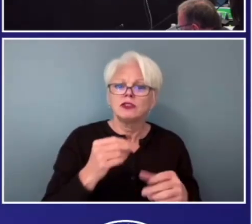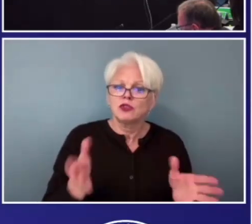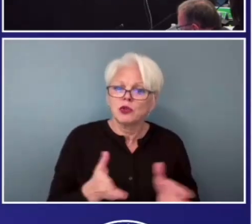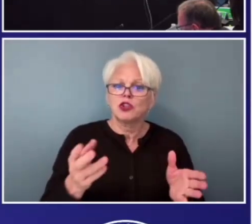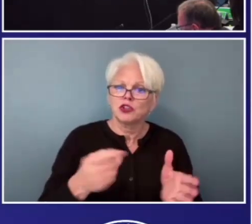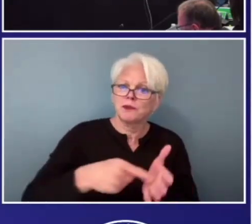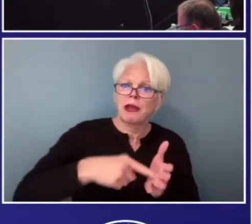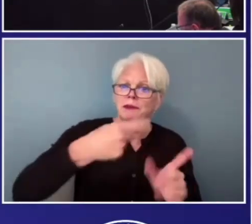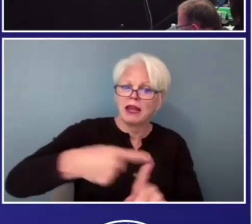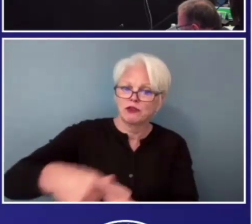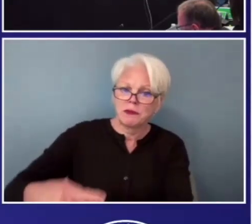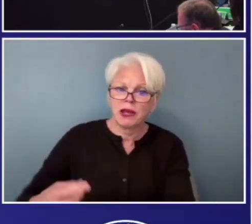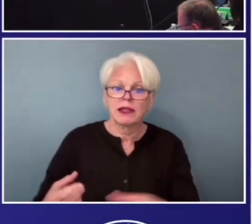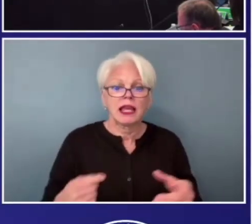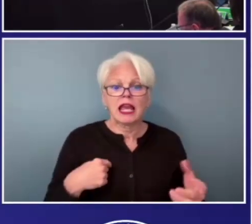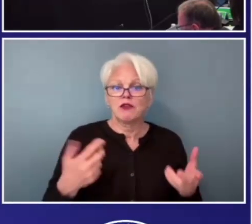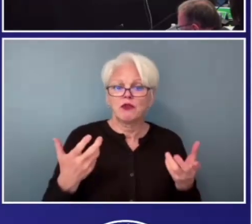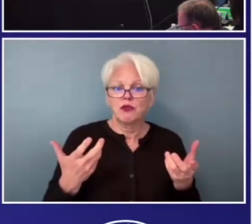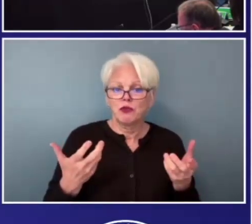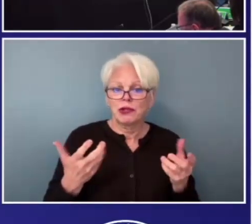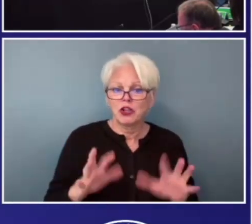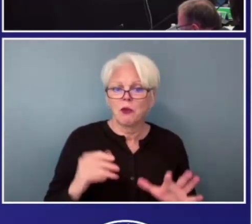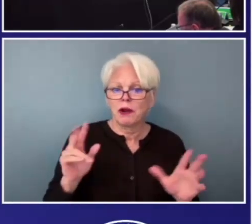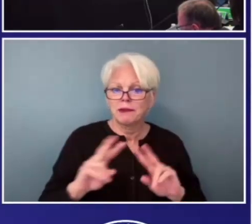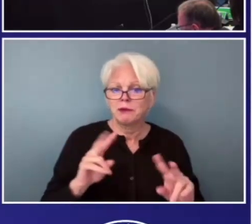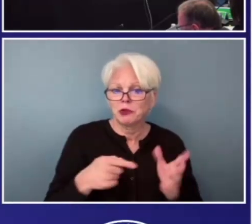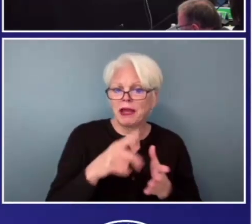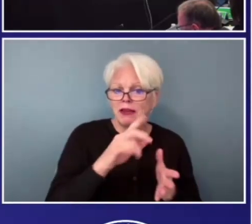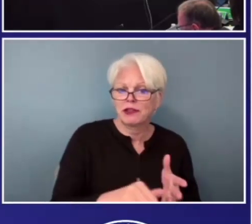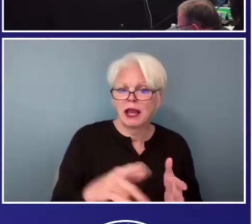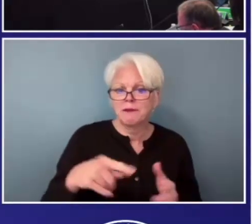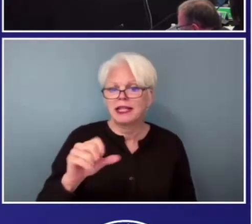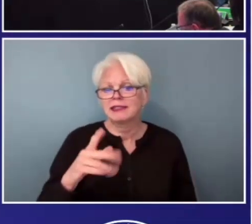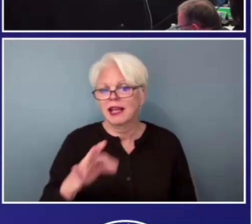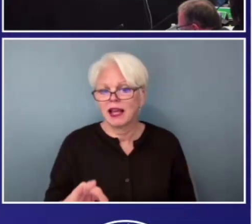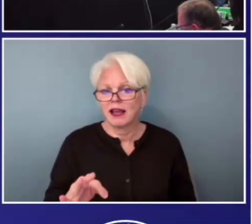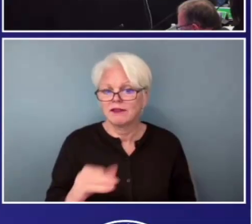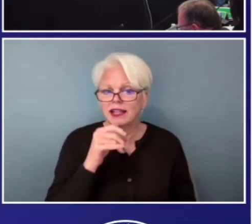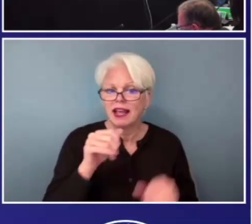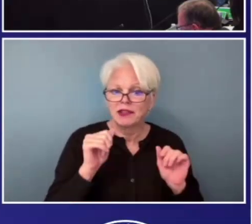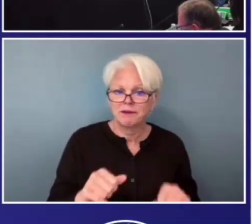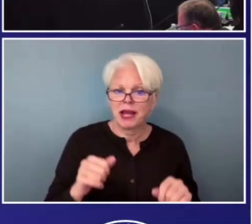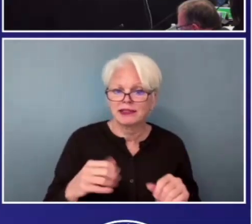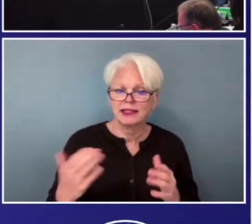PSLF doesn't really have that capacity to be gamed in the sense that somebody could pay forward in theory,